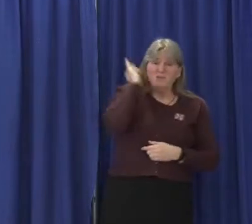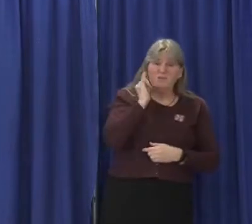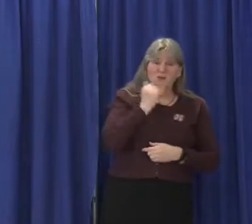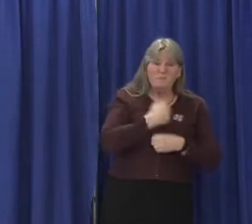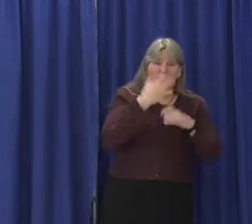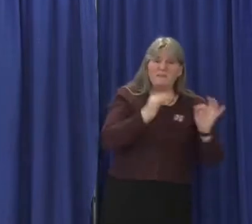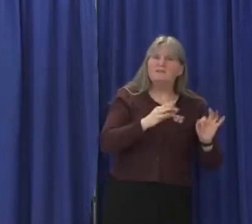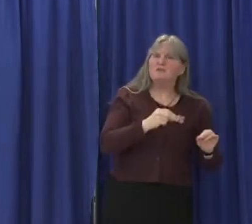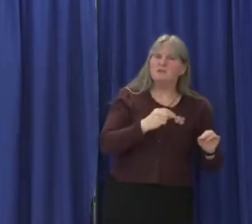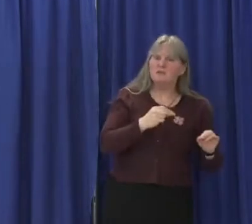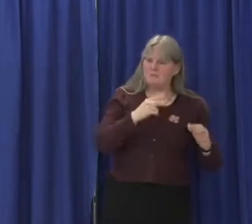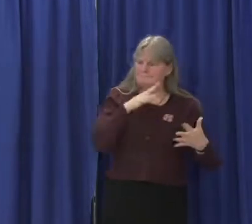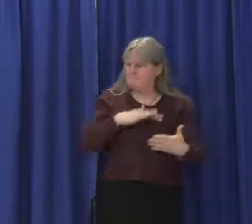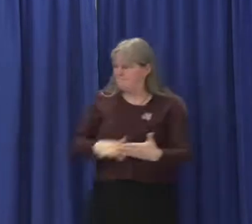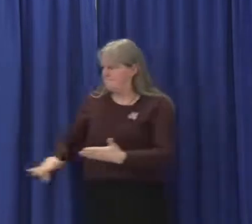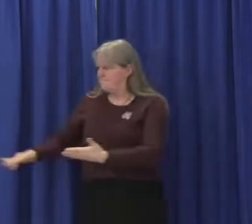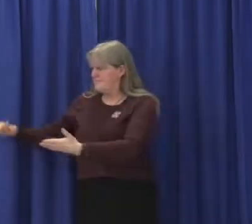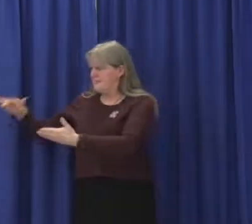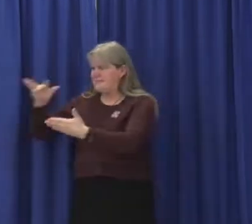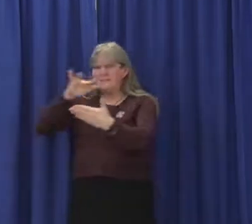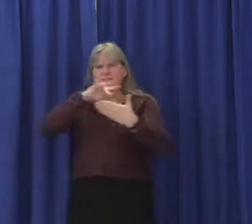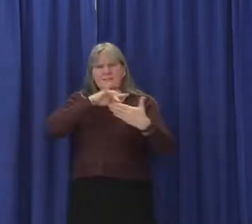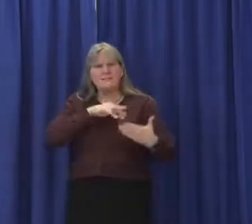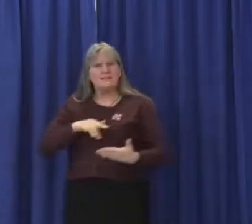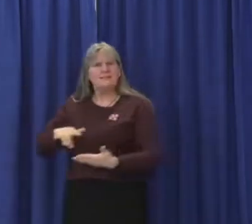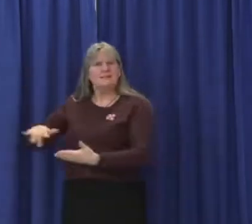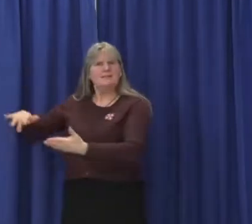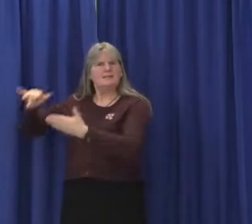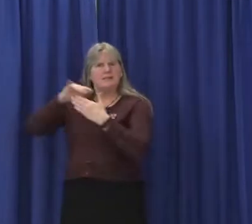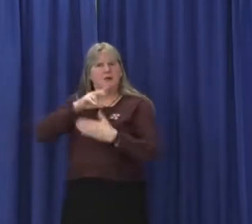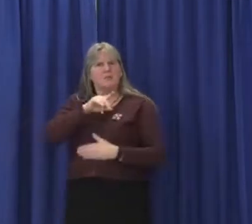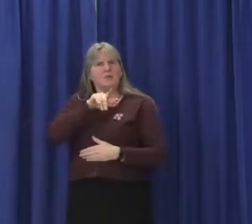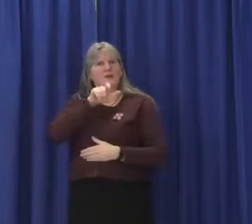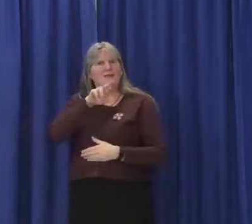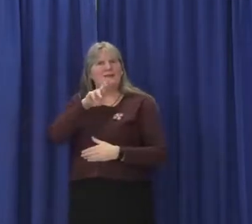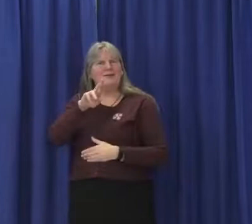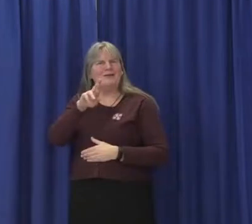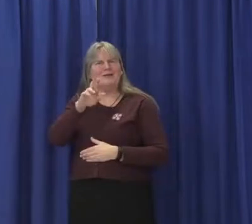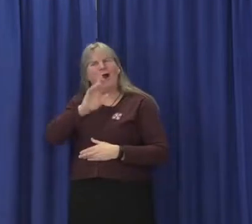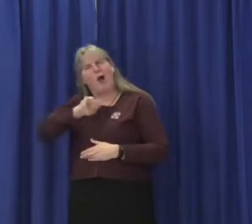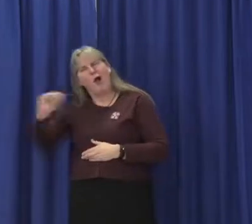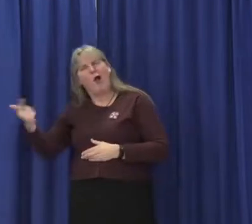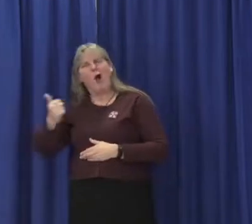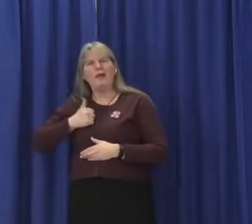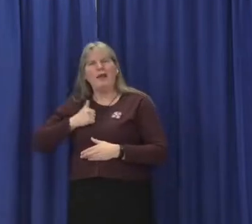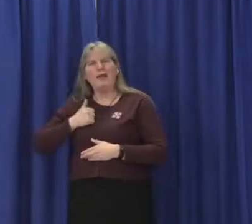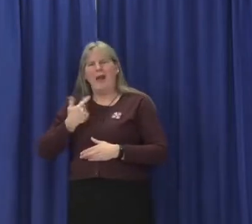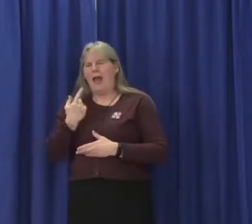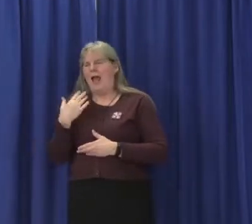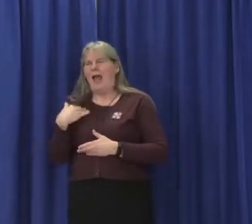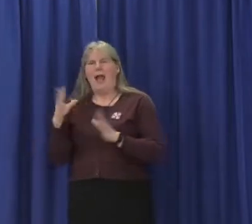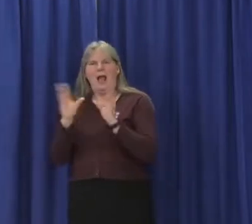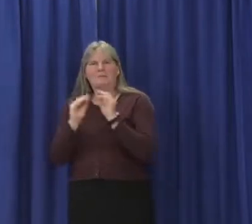the mic, the conversations that the Premiers had at our last meeting last week with the Prime Minister.